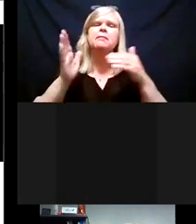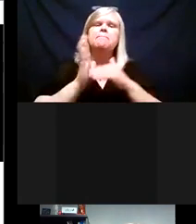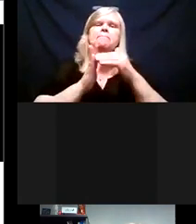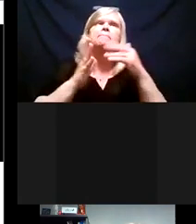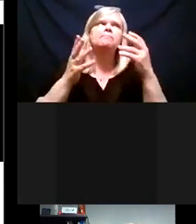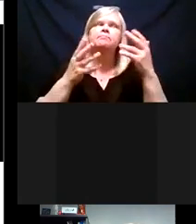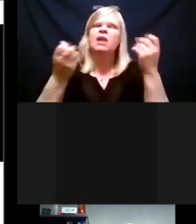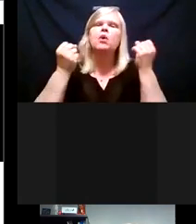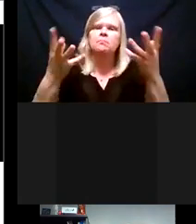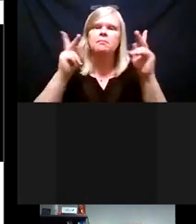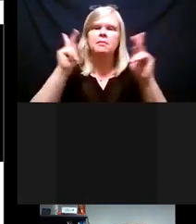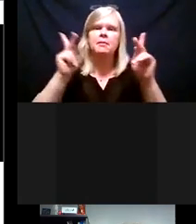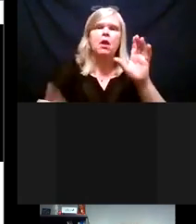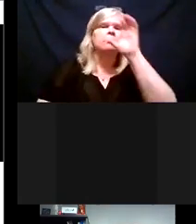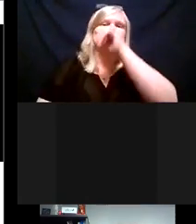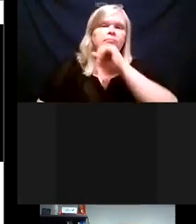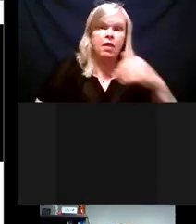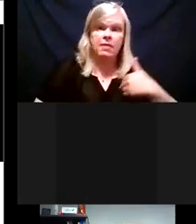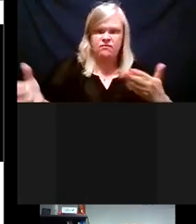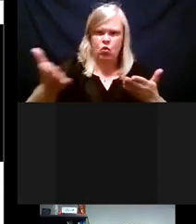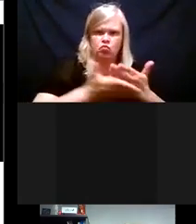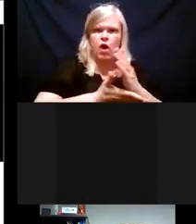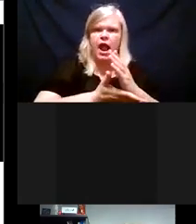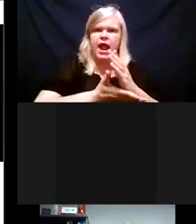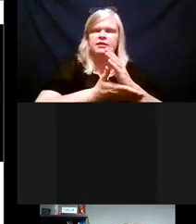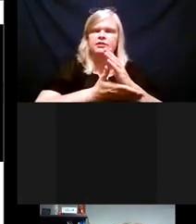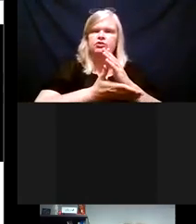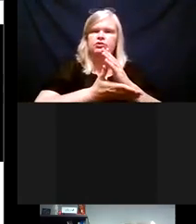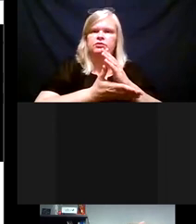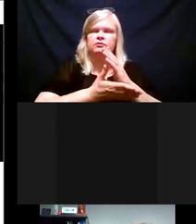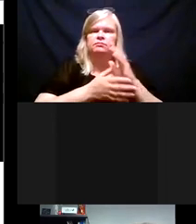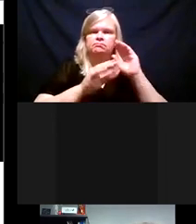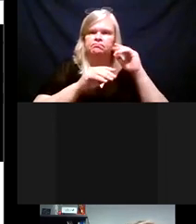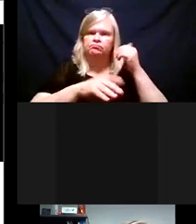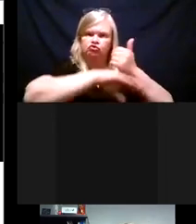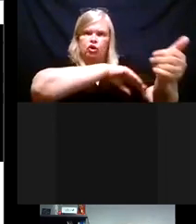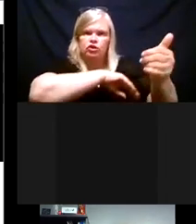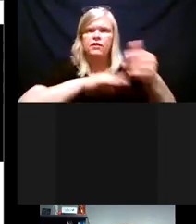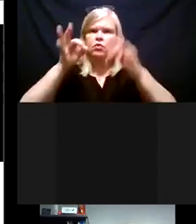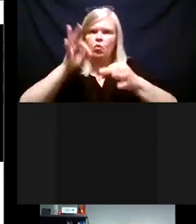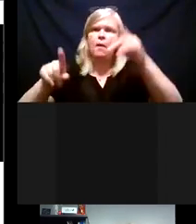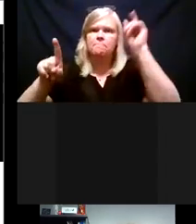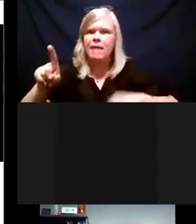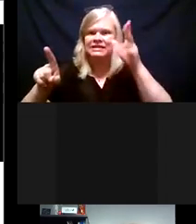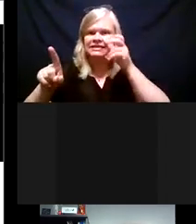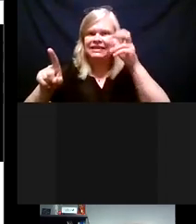PRESUMPTION THAT THEY HAVE THE RIGHT TO PRESS CHARGES, AND THE COURT HAS TO HEAR THOSE CASES, AND THAT IS NOT THE CASE.